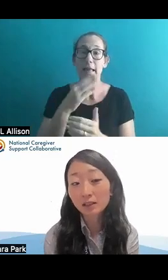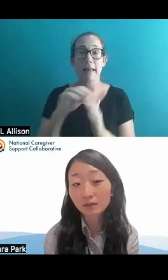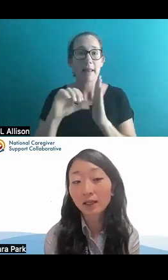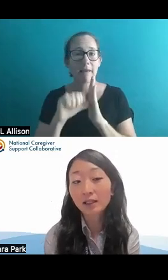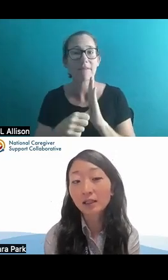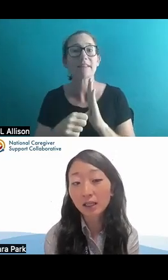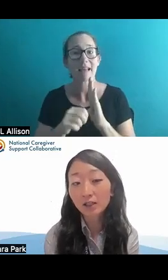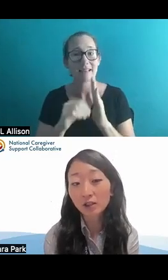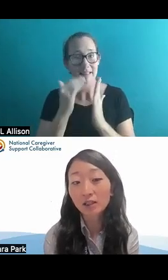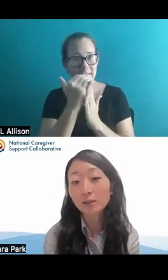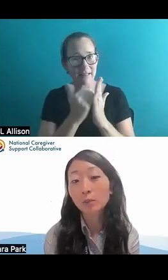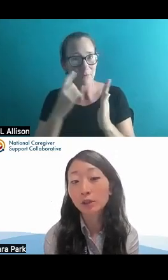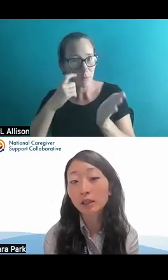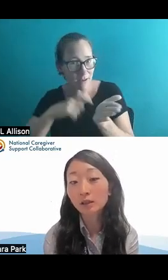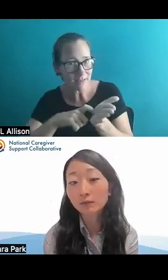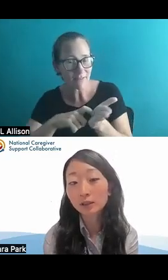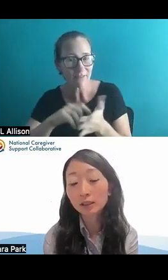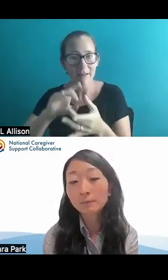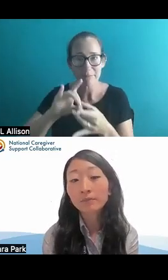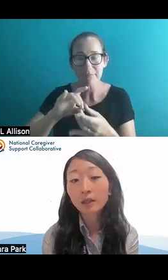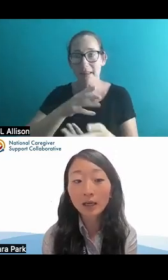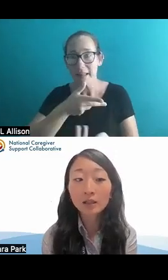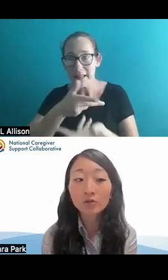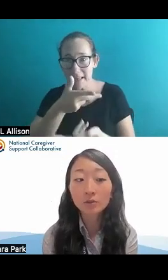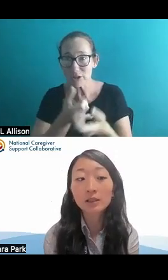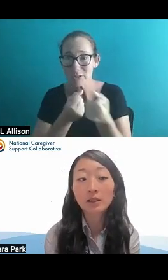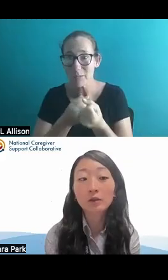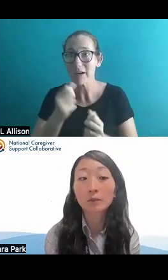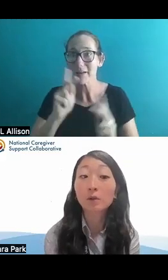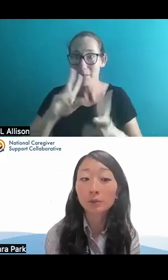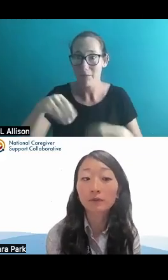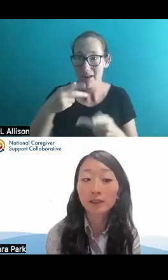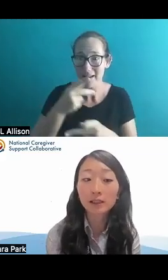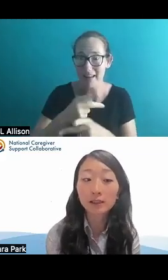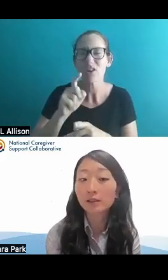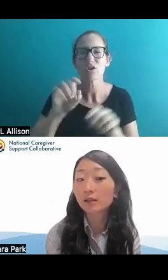identifying engaging and supporting caregivers can and should be done over multiple visits and not